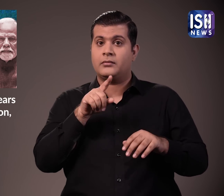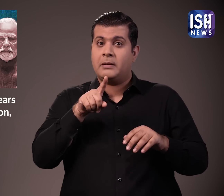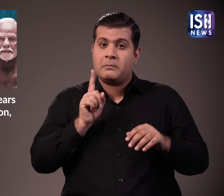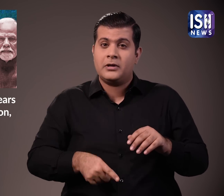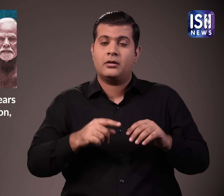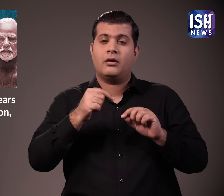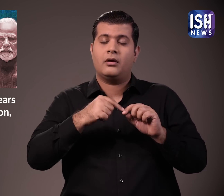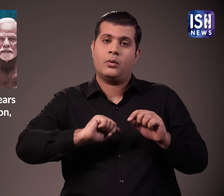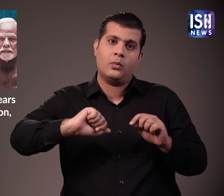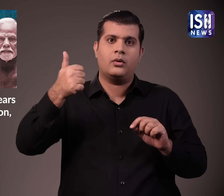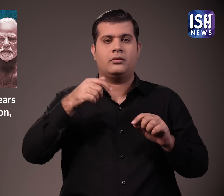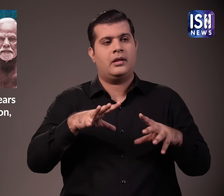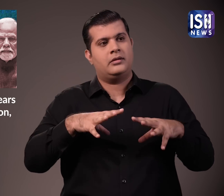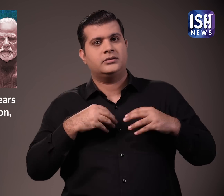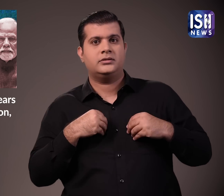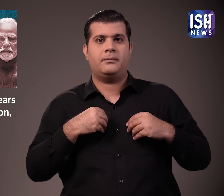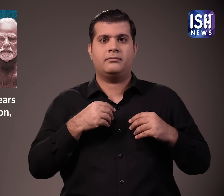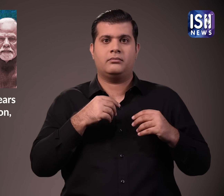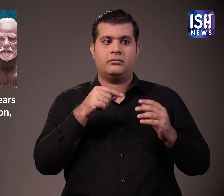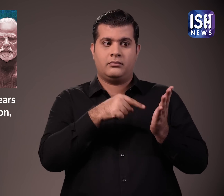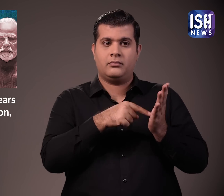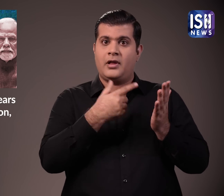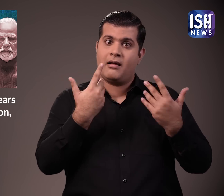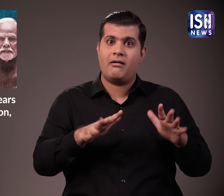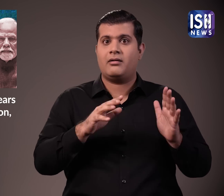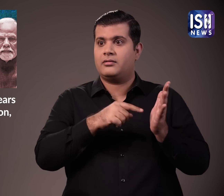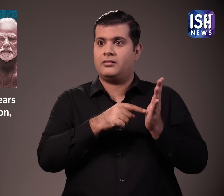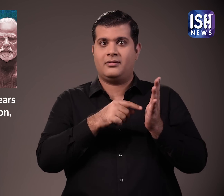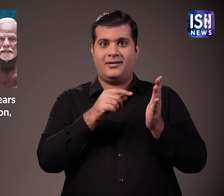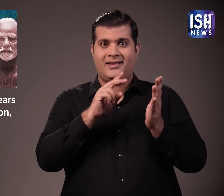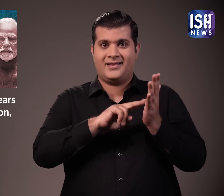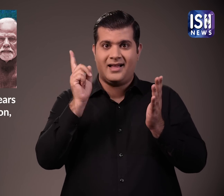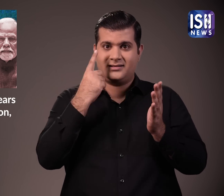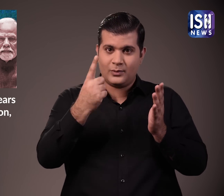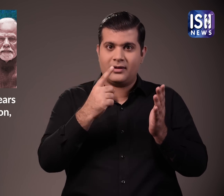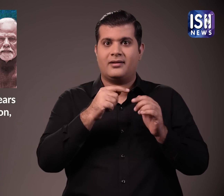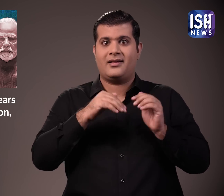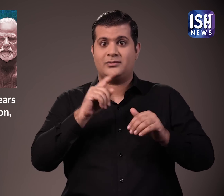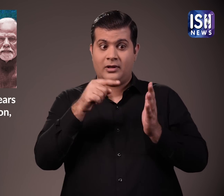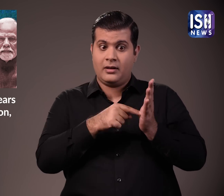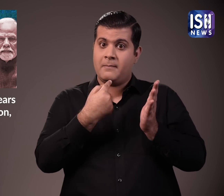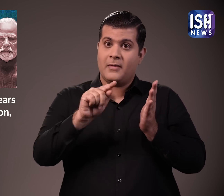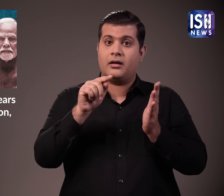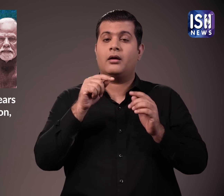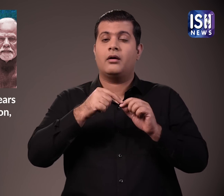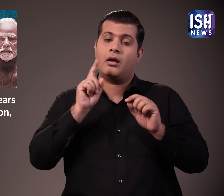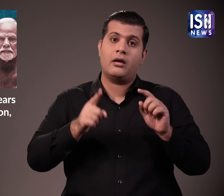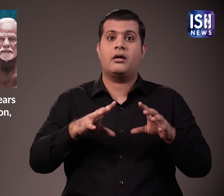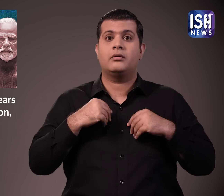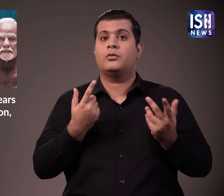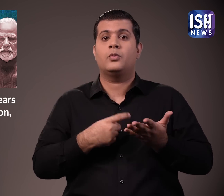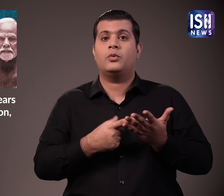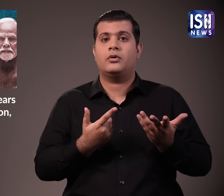To pass any bill like One Nation, One Election, the rule is